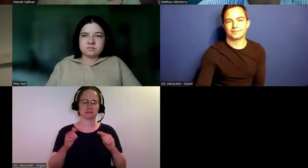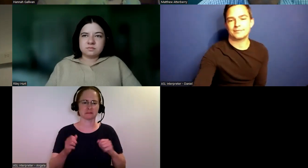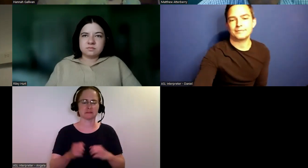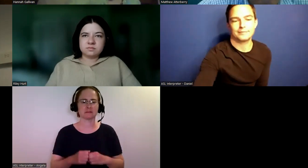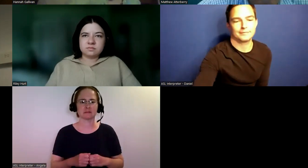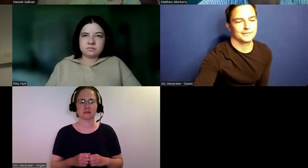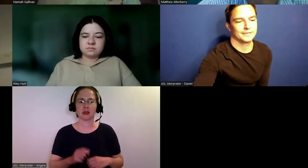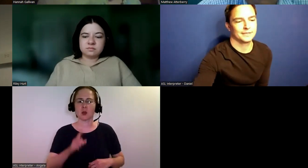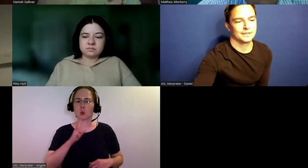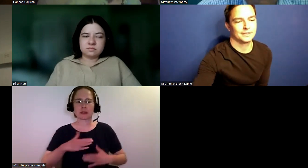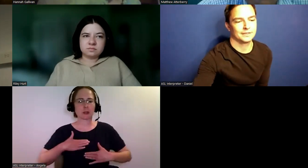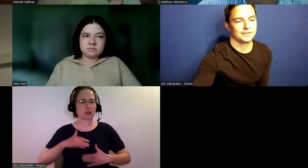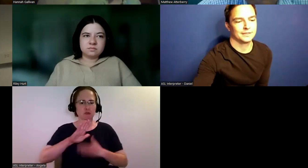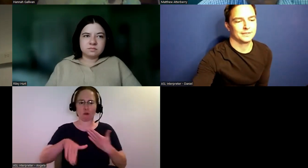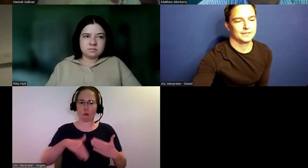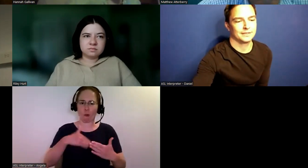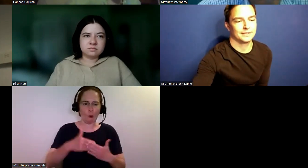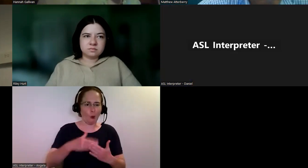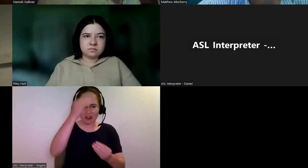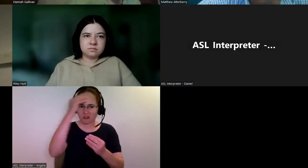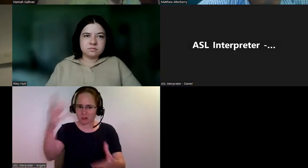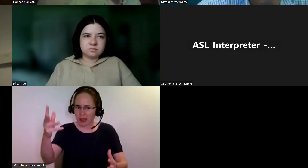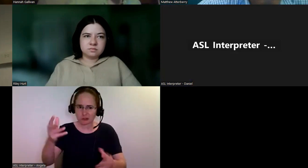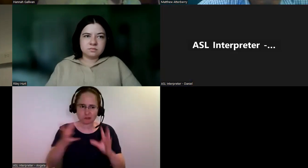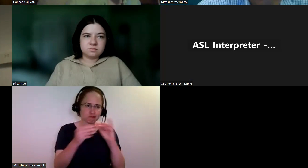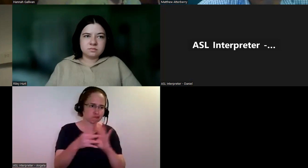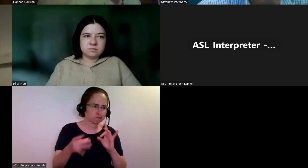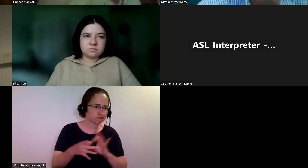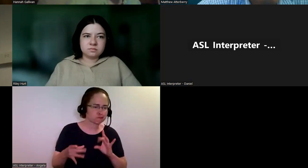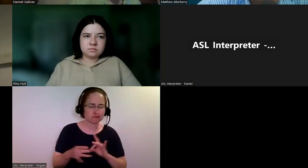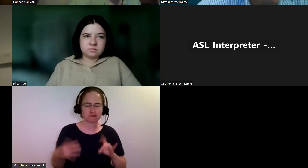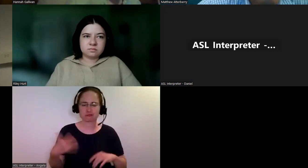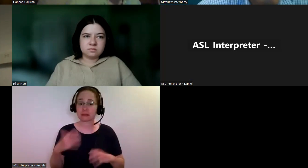all of the information that you were able to share and your stories. And now,